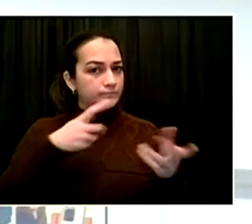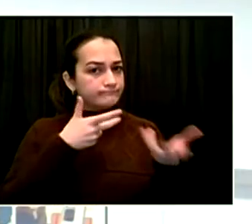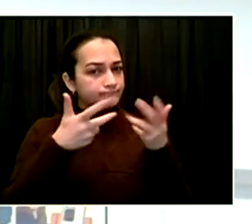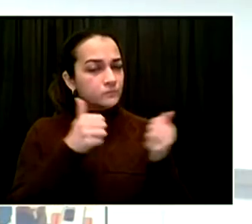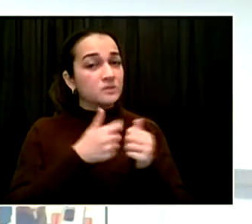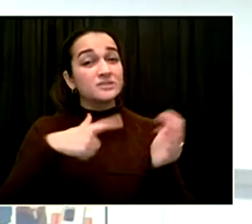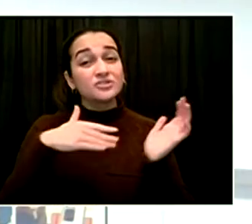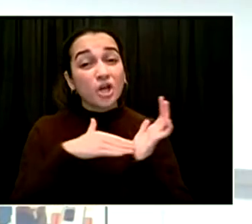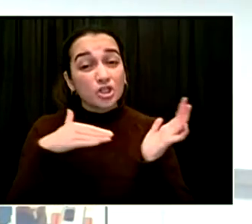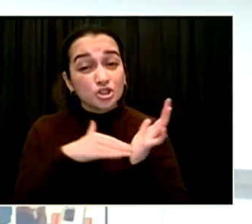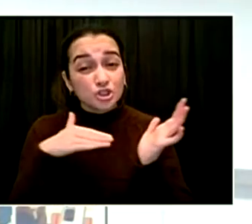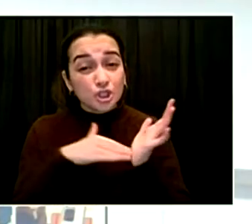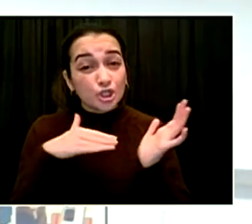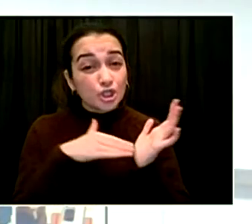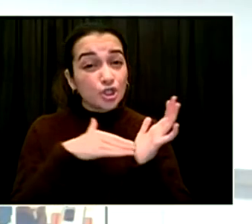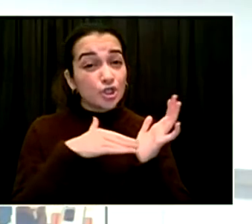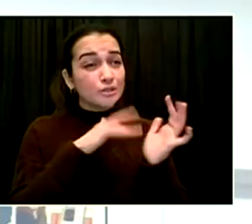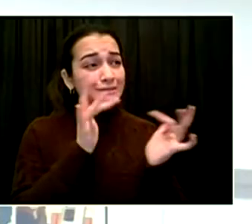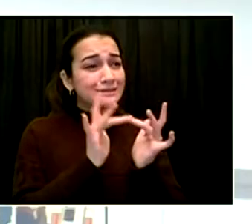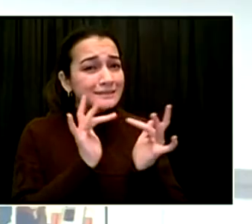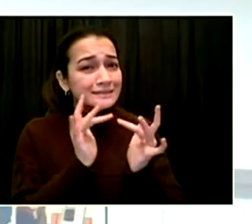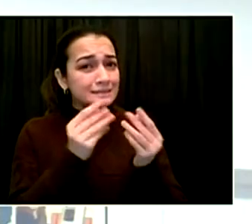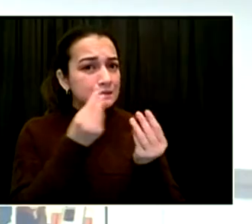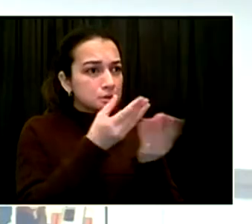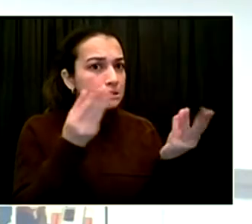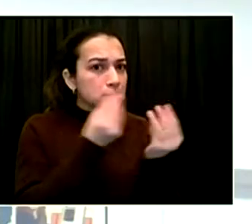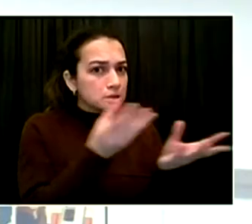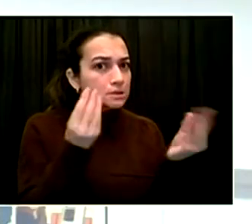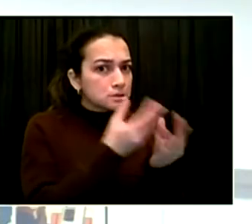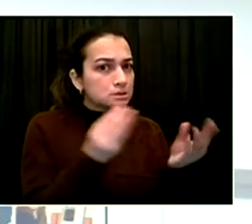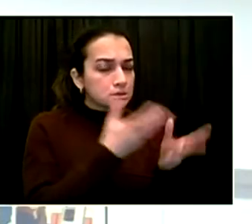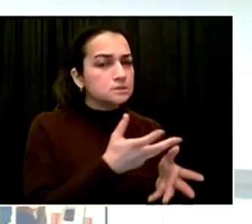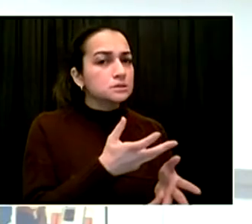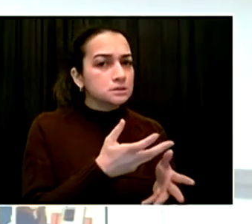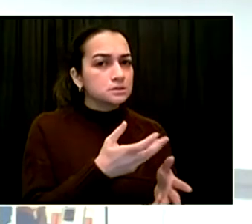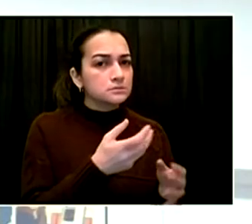IS IN CONSTANT TOUCH AND